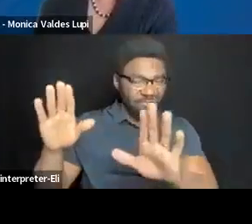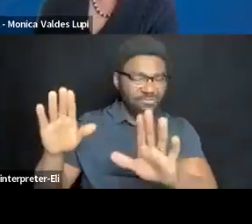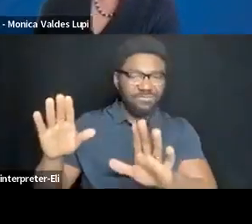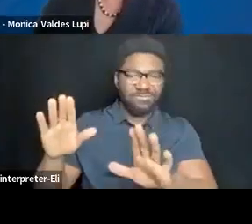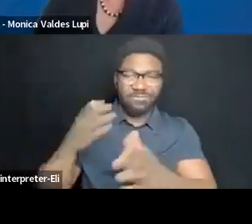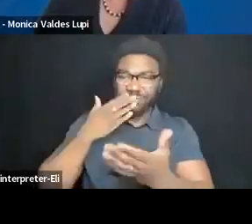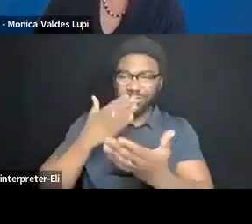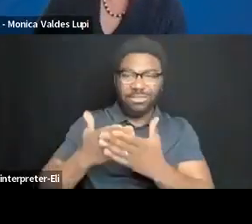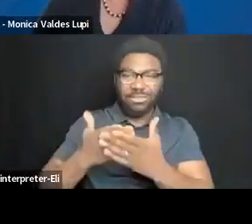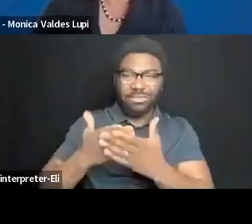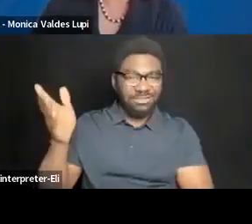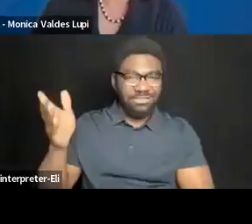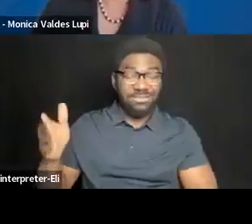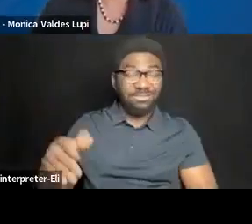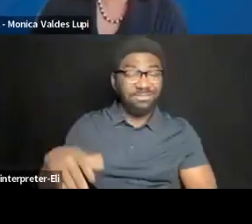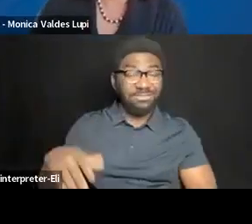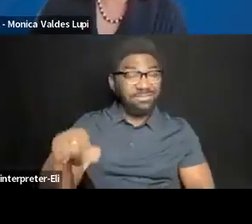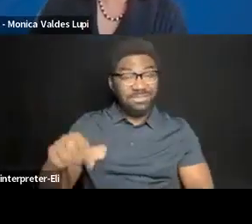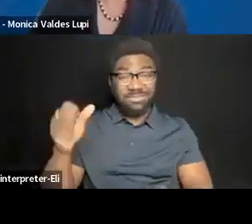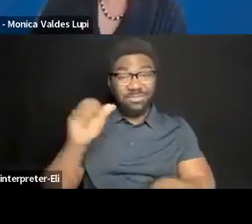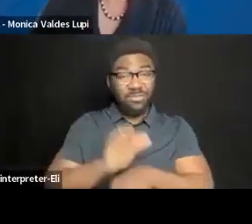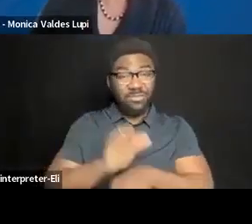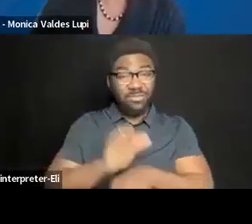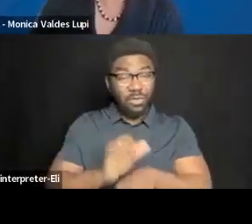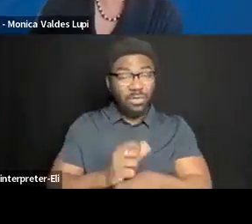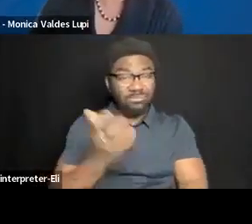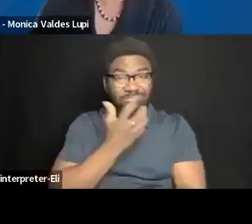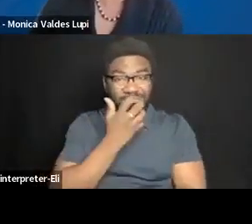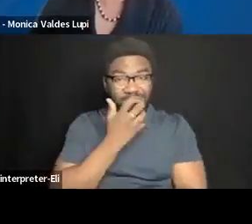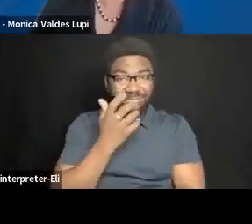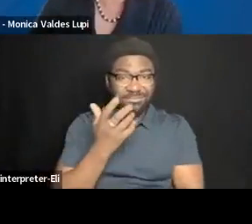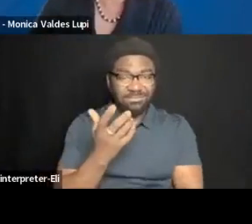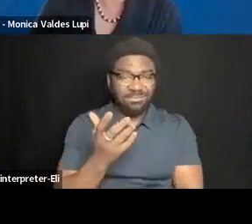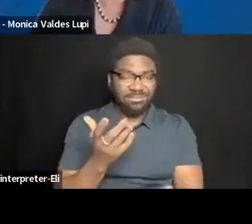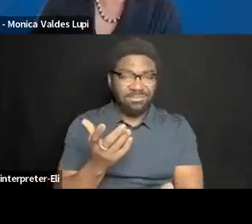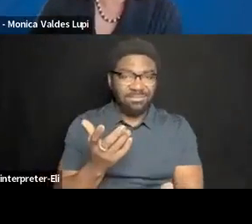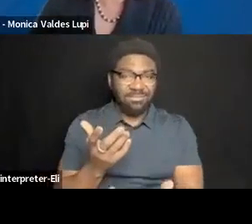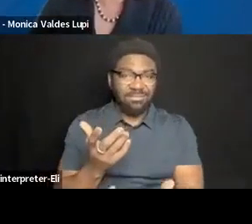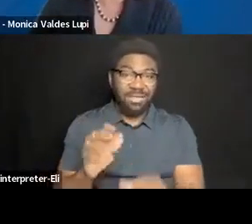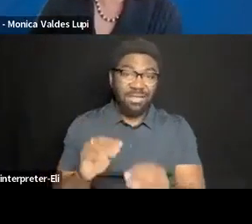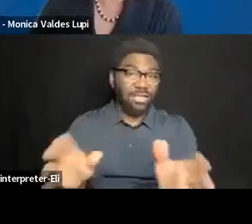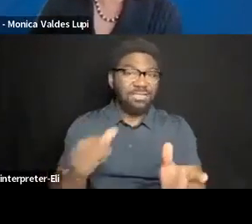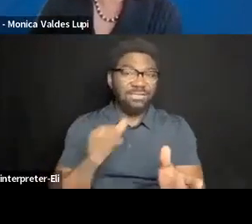I mean, it's clearly not as much as is needed, but it's certainly a great start.